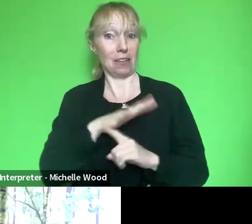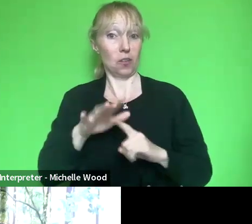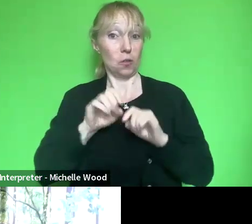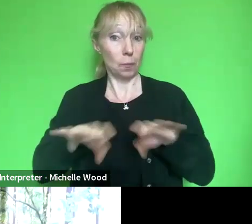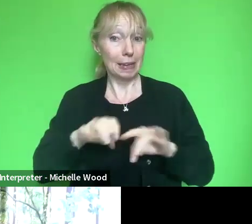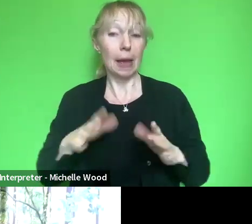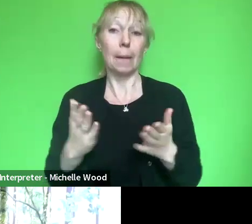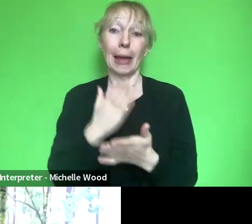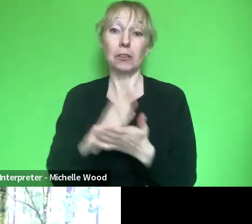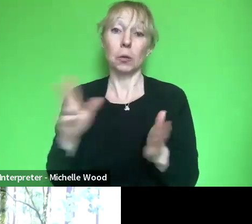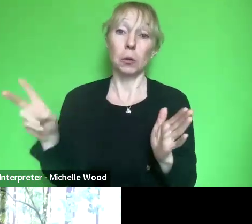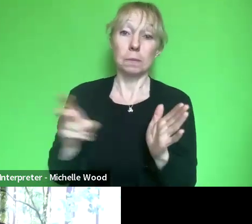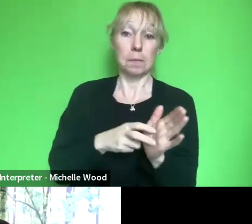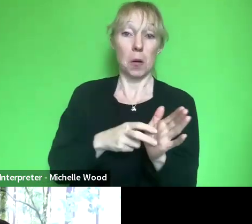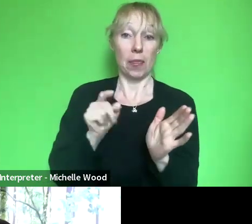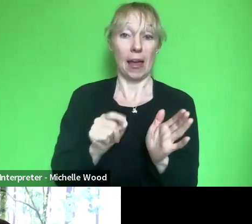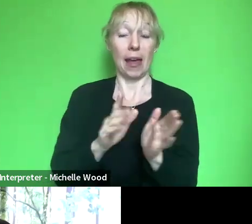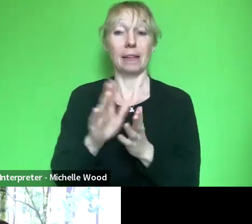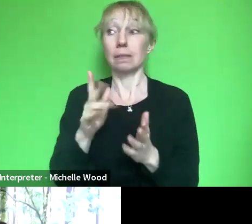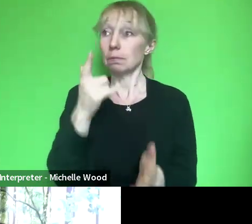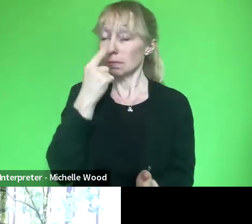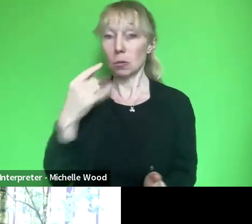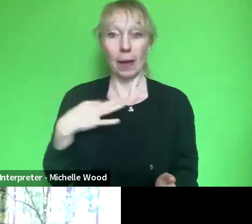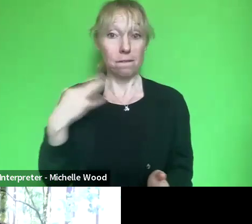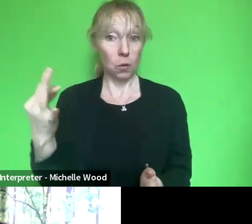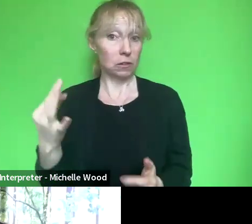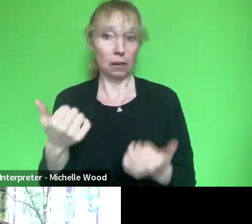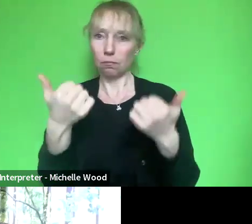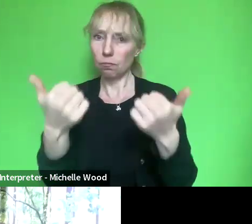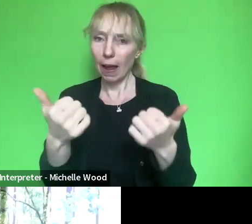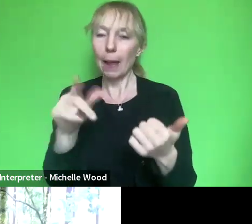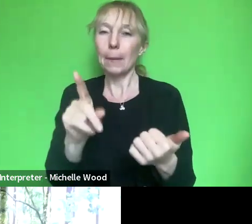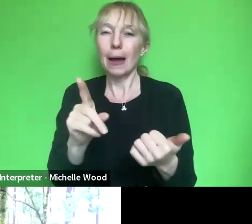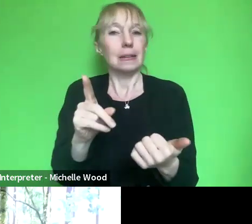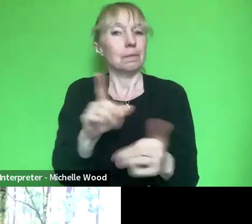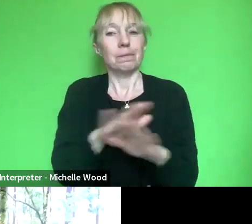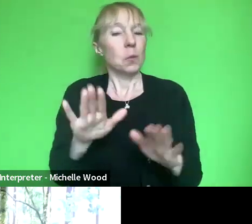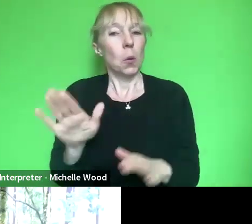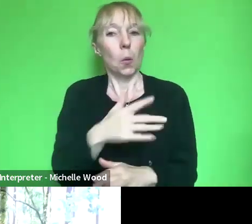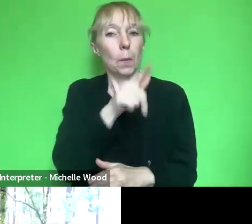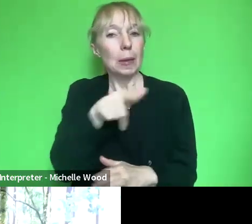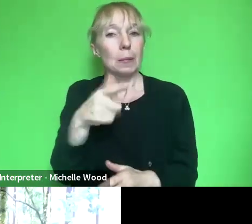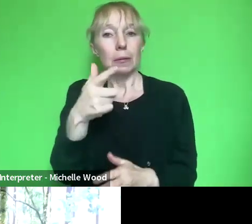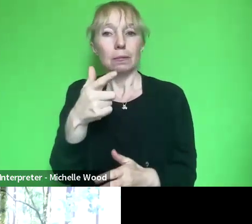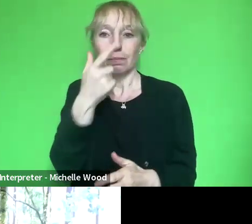up to those as well. If you can volunteer, that's great, but I understand not everybody has the opportunity to volunteer.